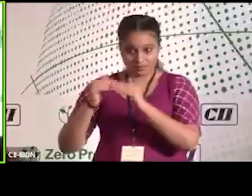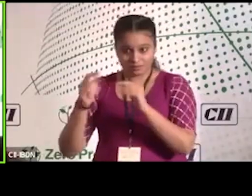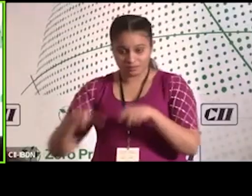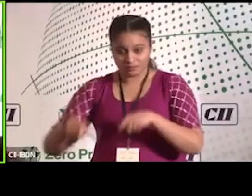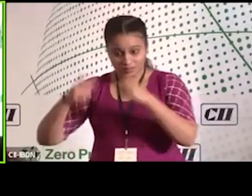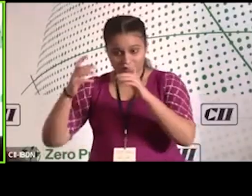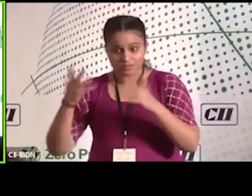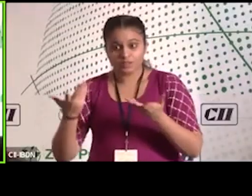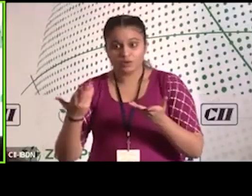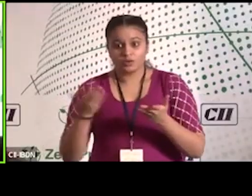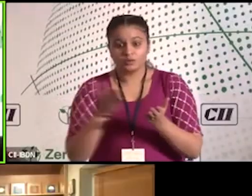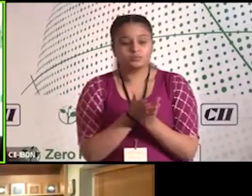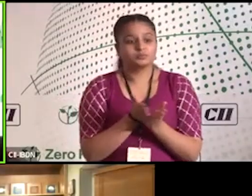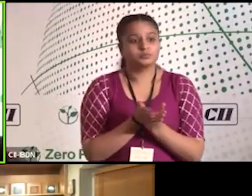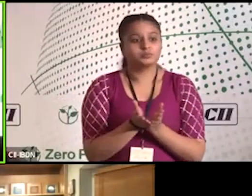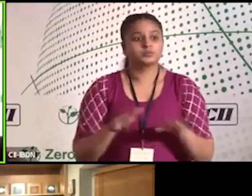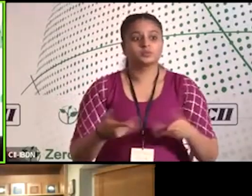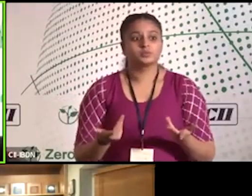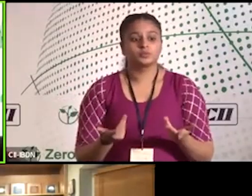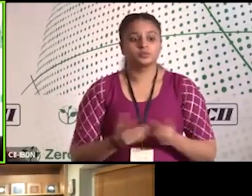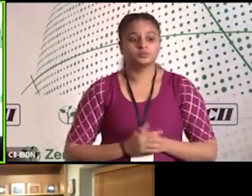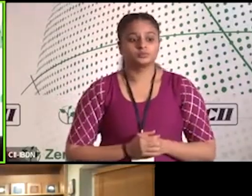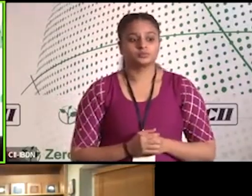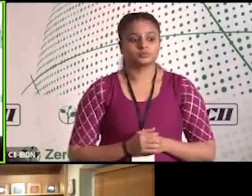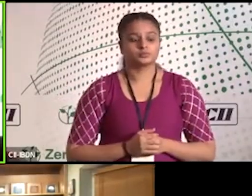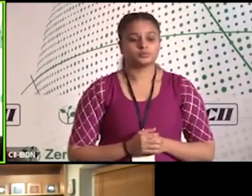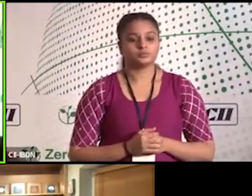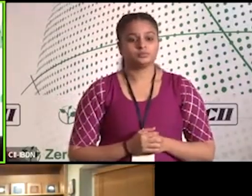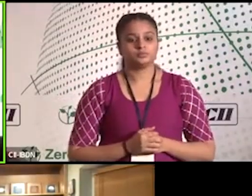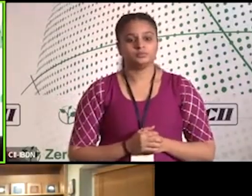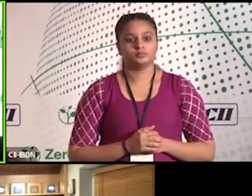in a very big way, nor are they,